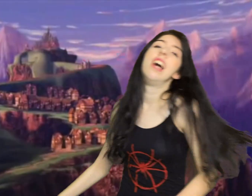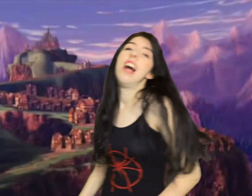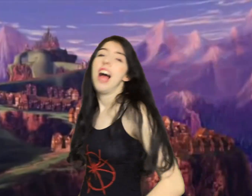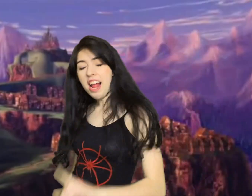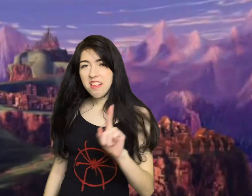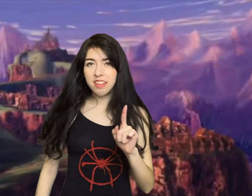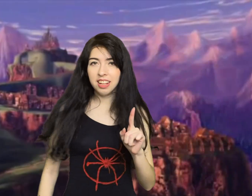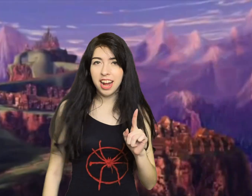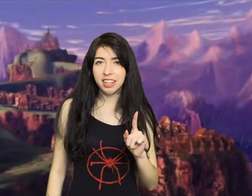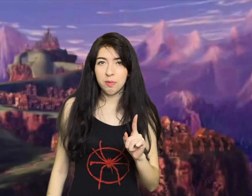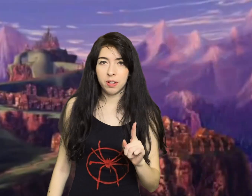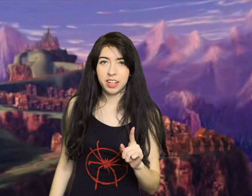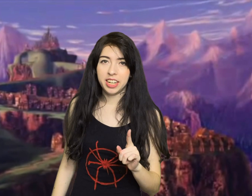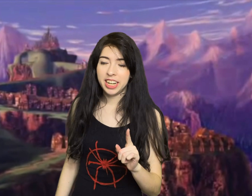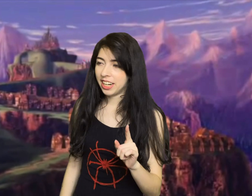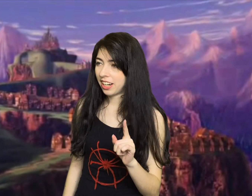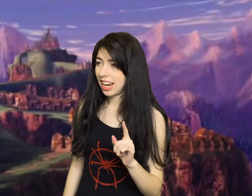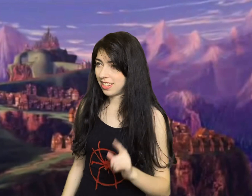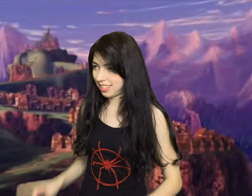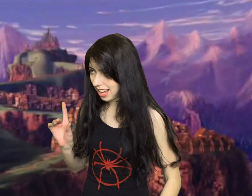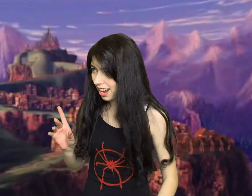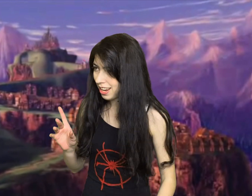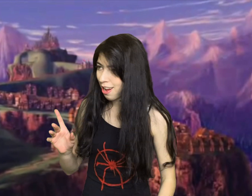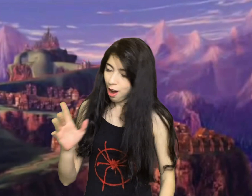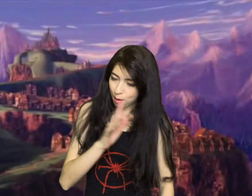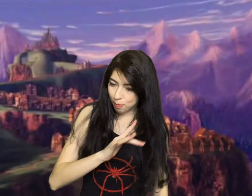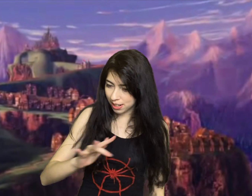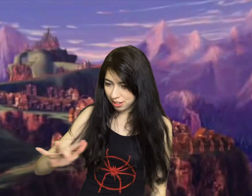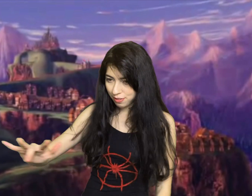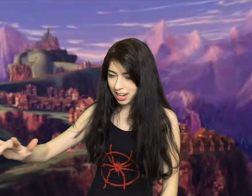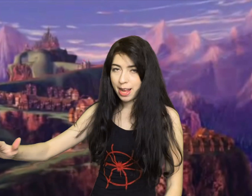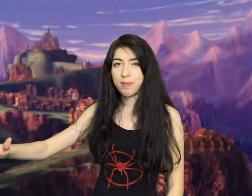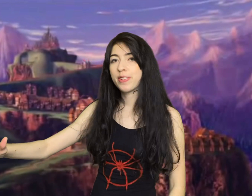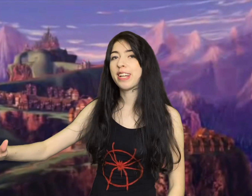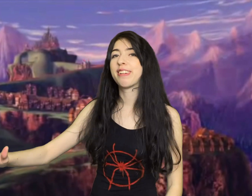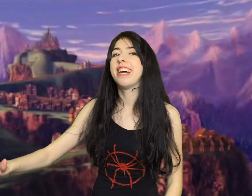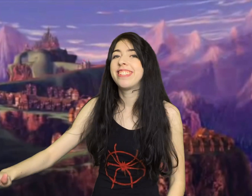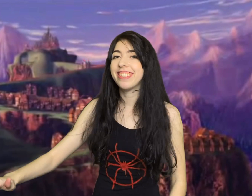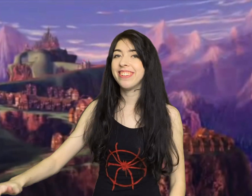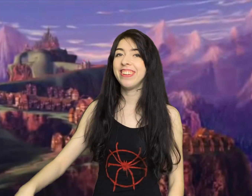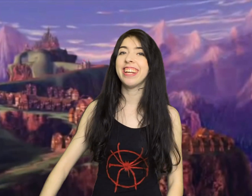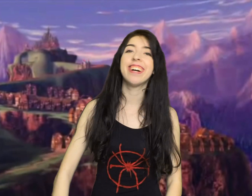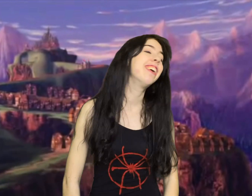and the line that we're gonna hear and sign a bunch of times throughout the rest of the video